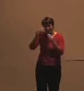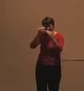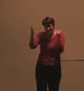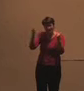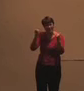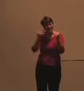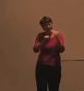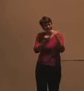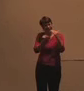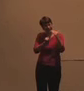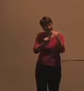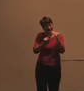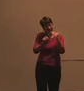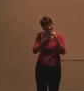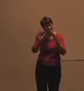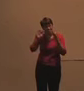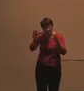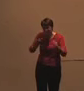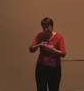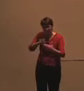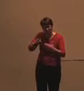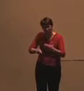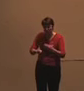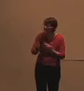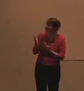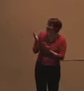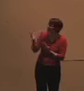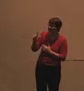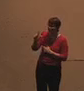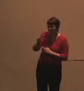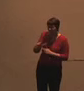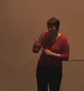This library, I can say, has no ceilings,